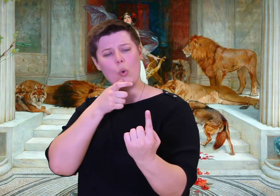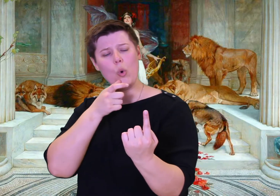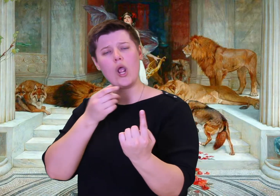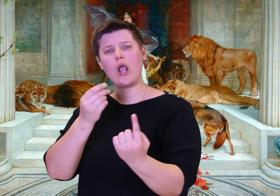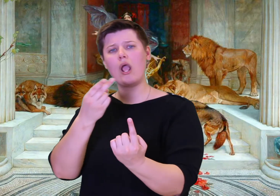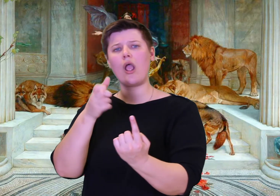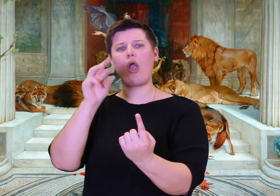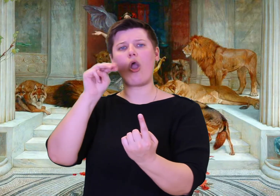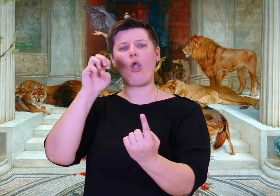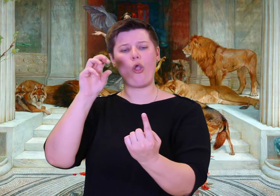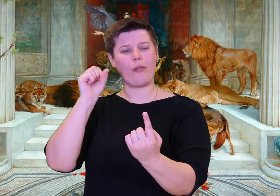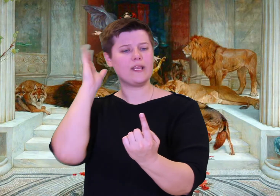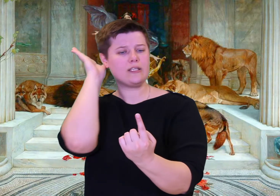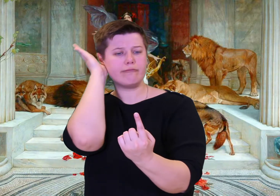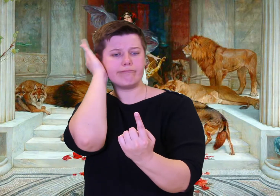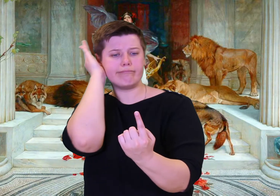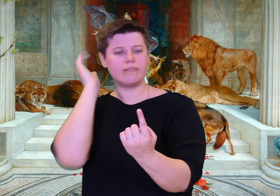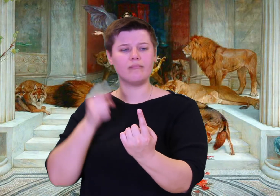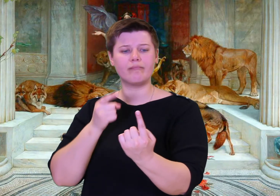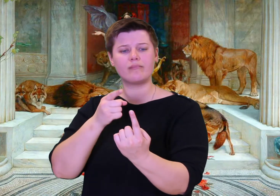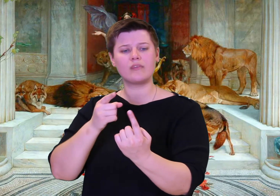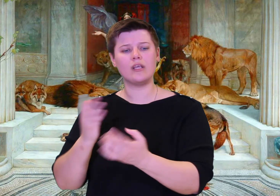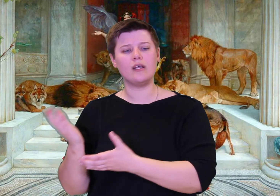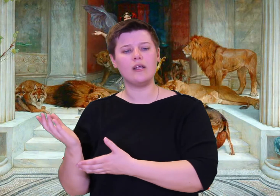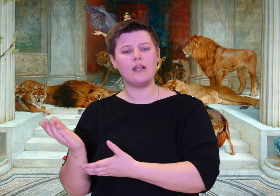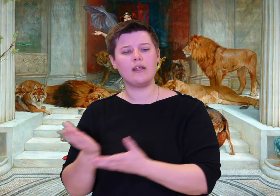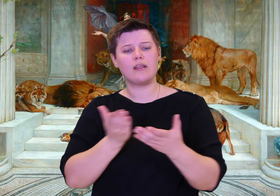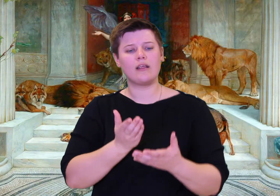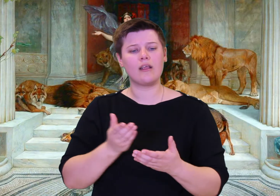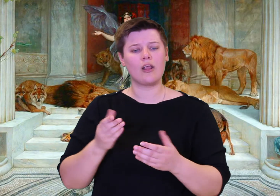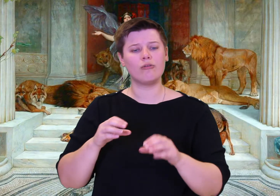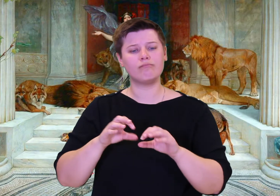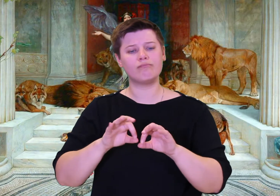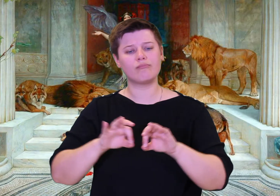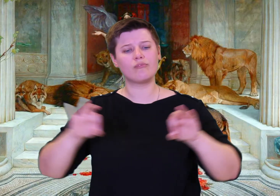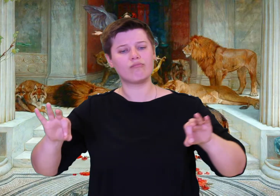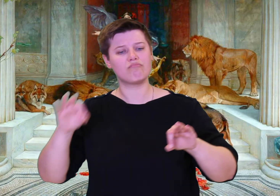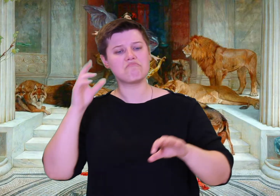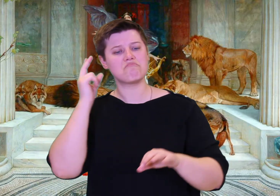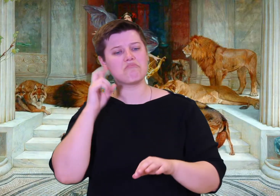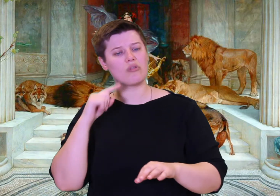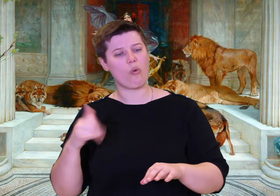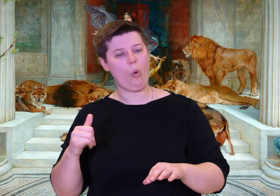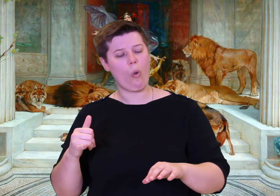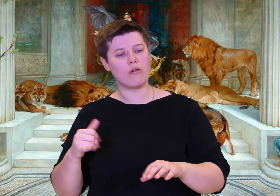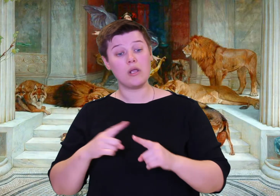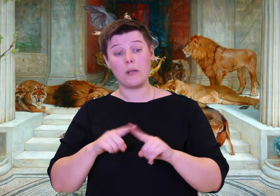I left the ship and shore and walked on up, crossing the sacred glades, and I had